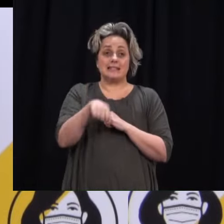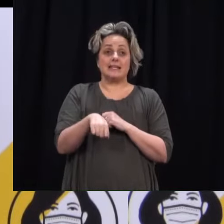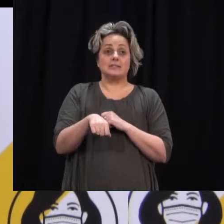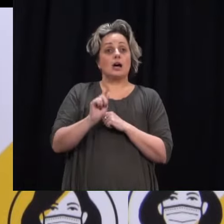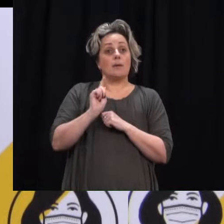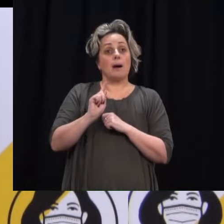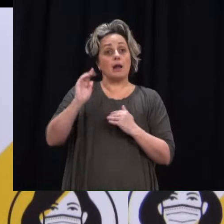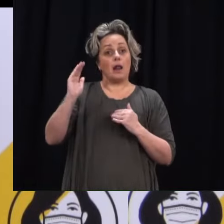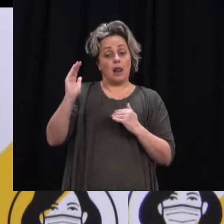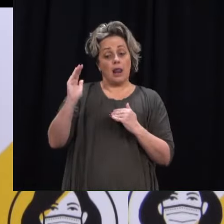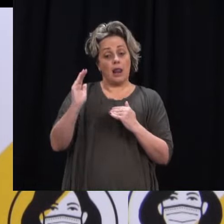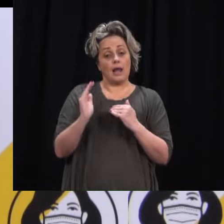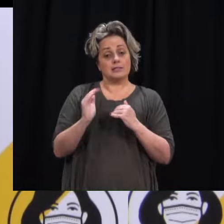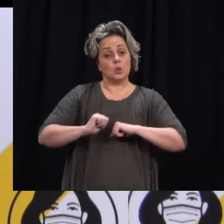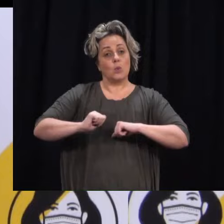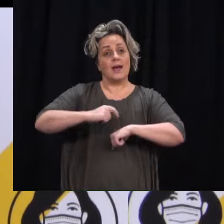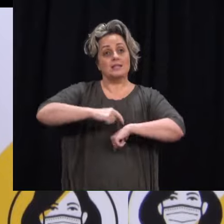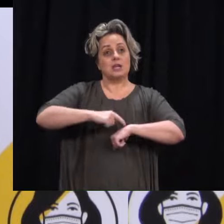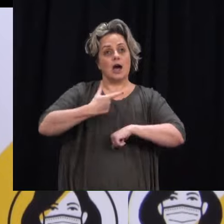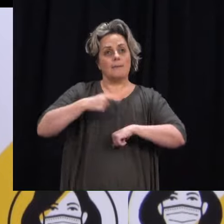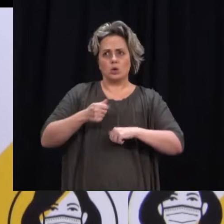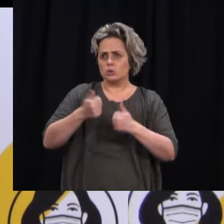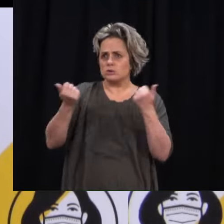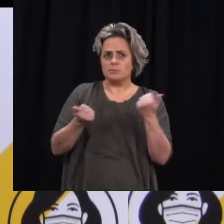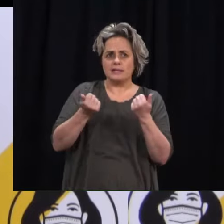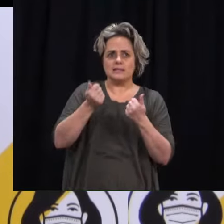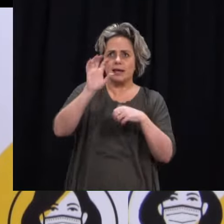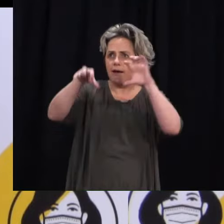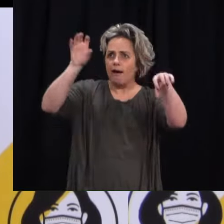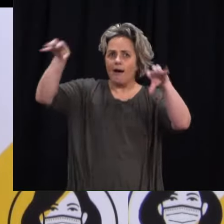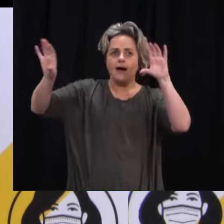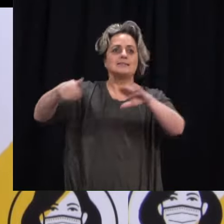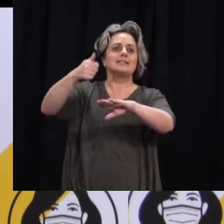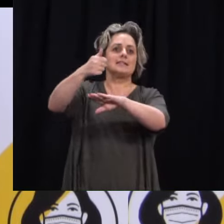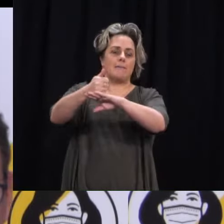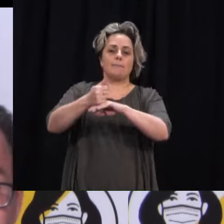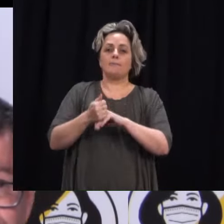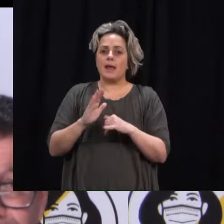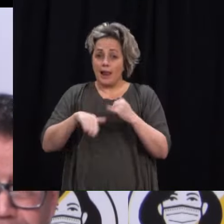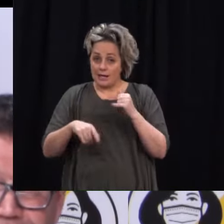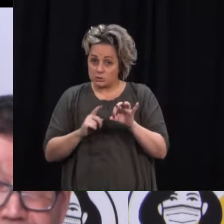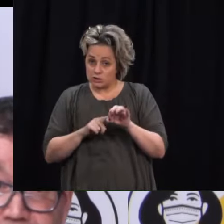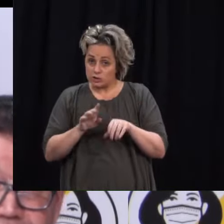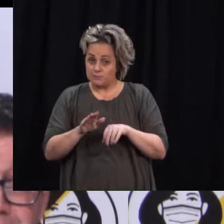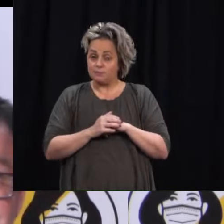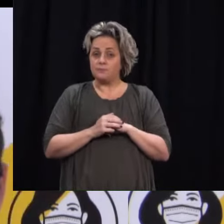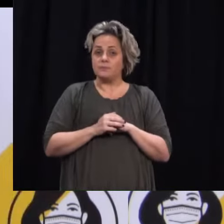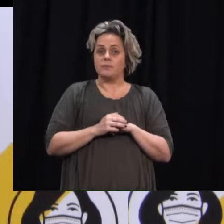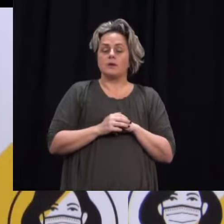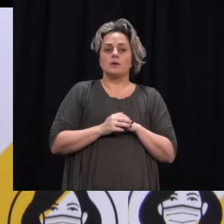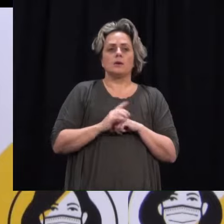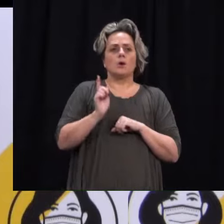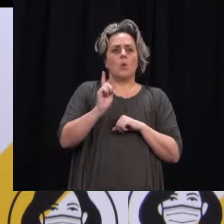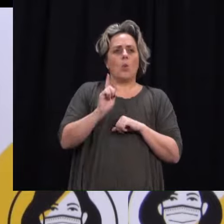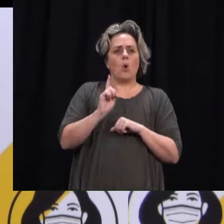recognise there will be a wait sometimes when you are getting tested. Those wait times have been coming down because we have added significant capacit.